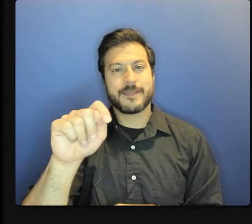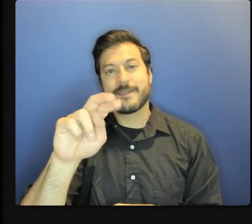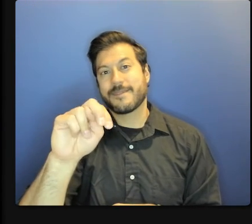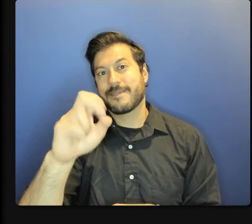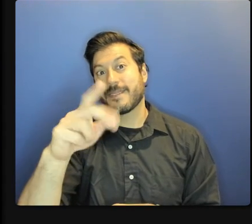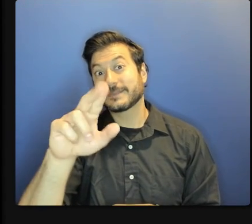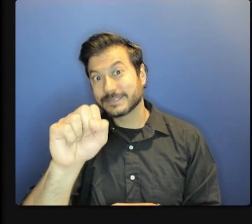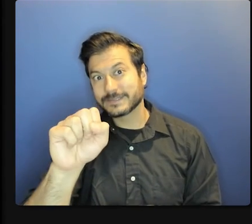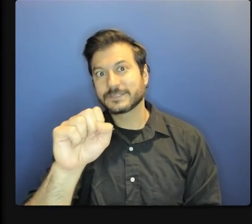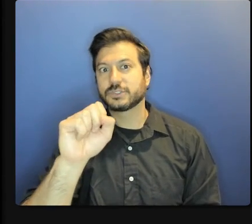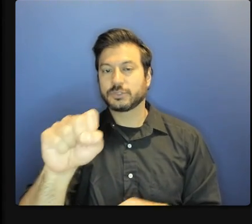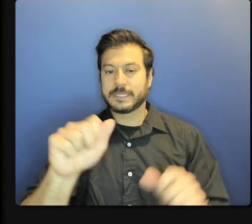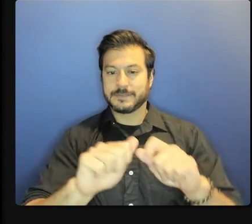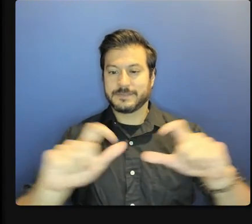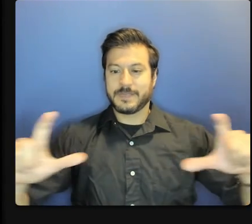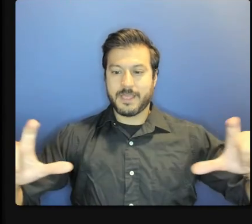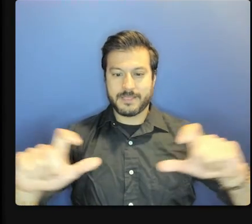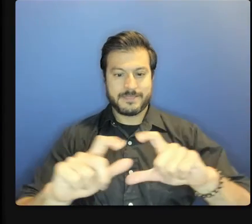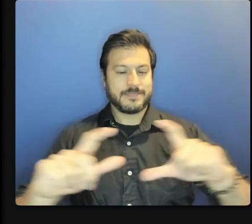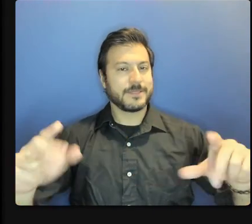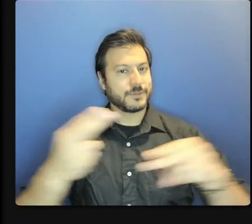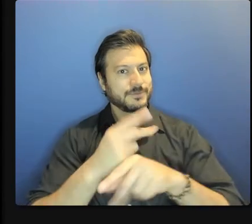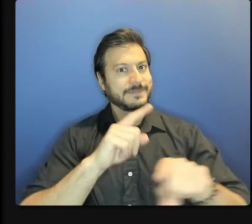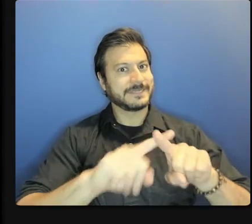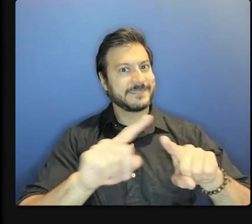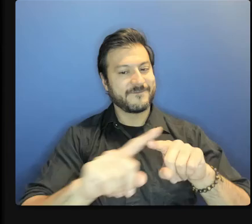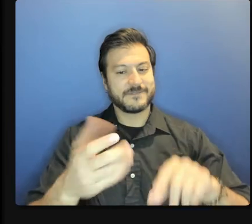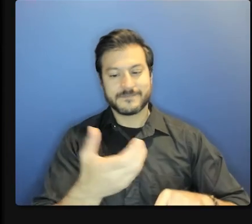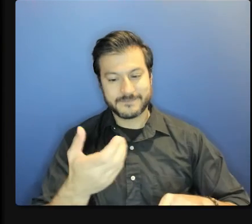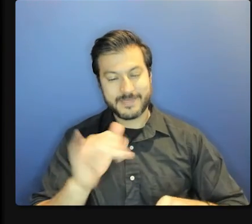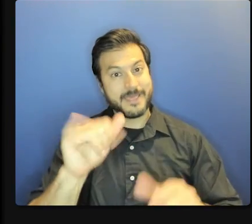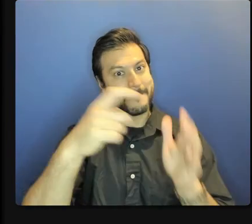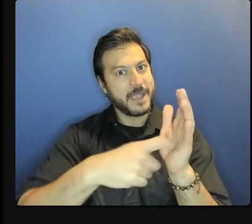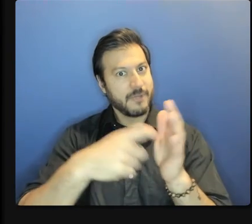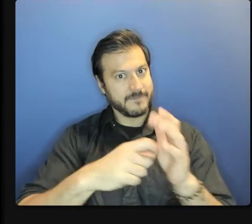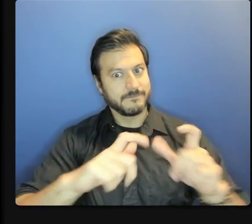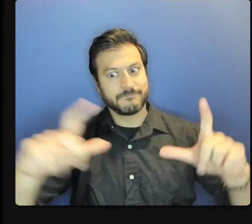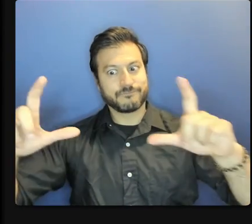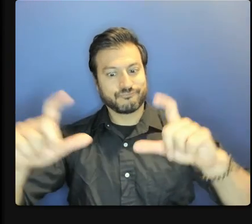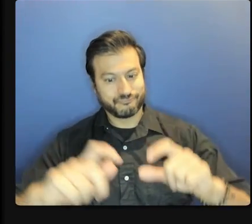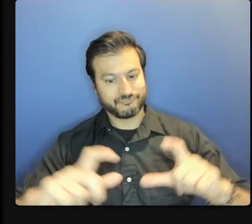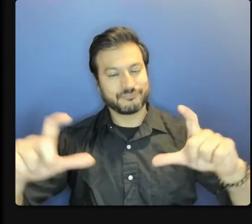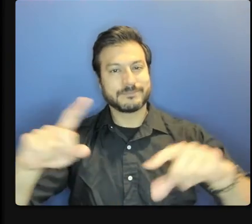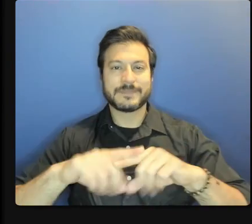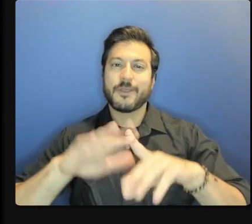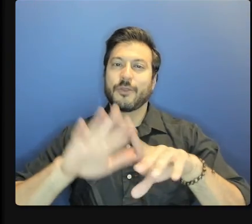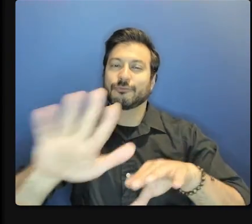You can scale your UI to have it work great on all different device sizes, such as Minecraft Dungeons does.